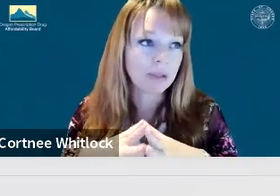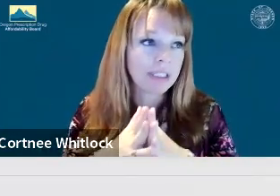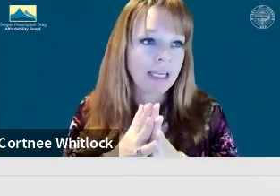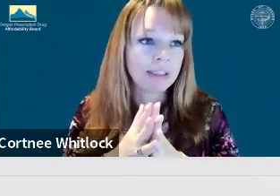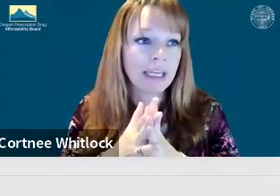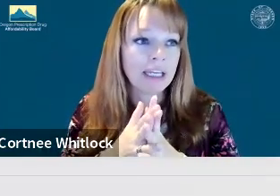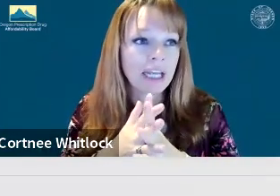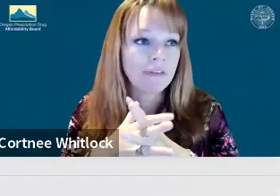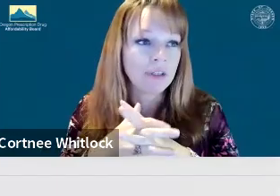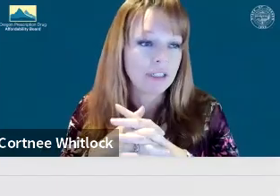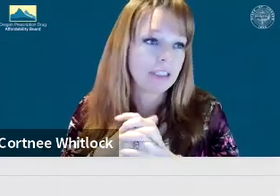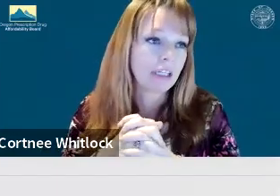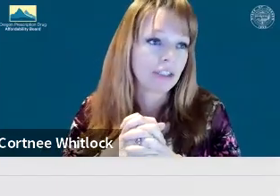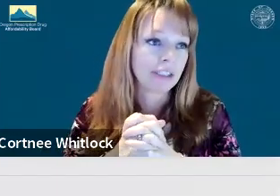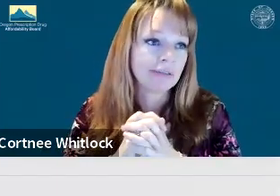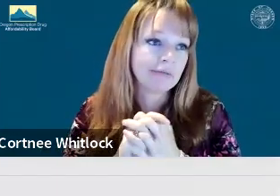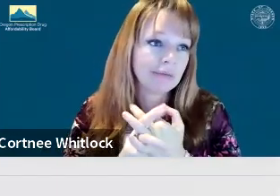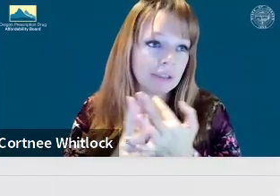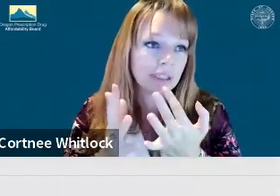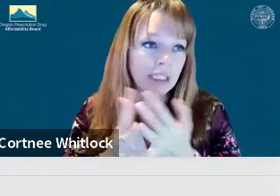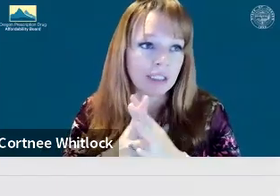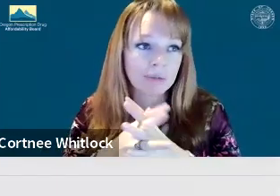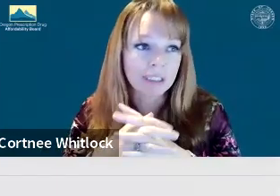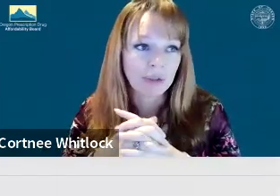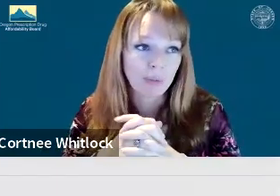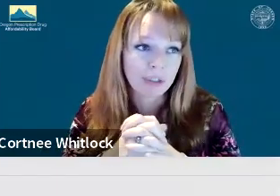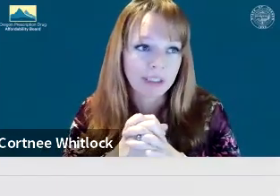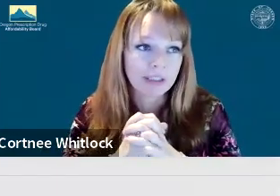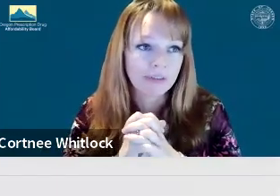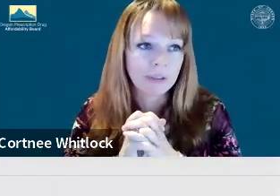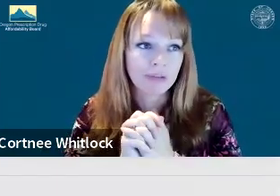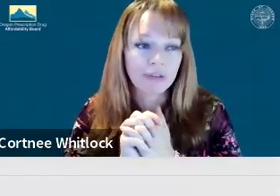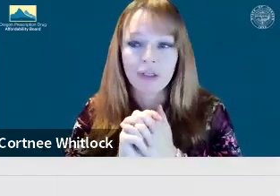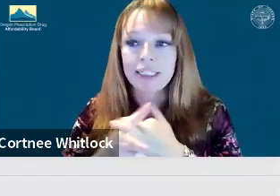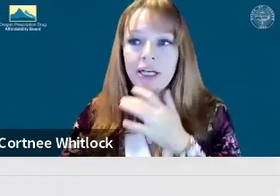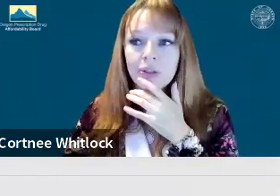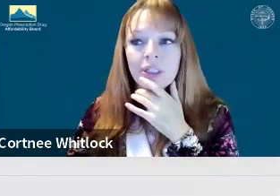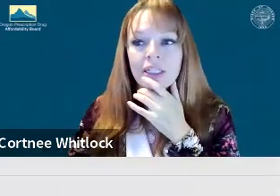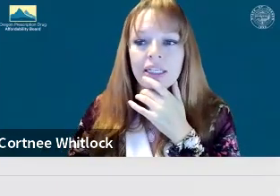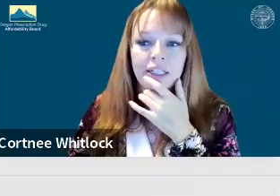developed and then have a discussion um to see what the board thinks of it but for right now